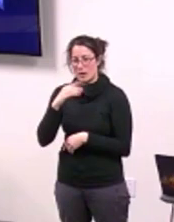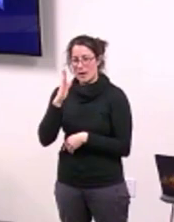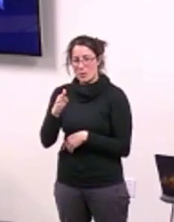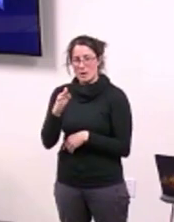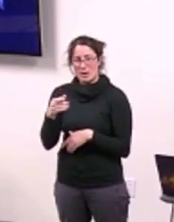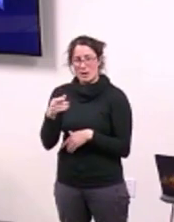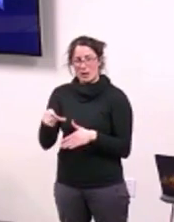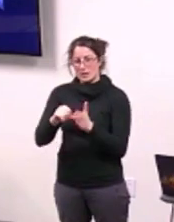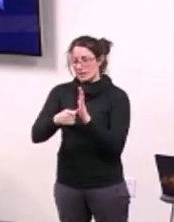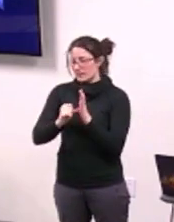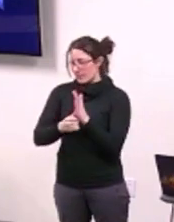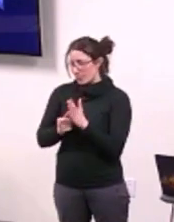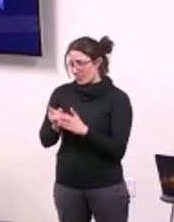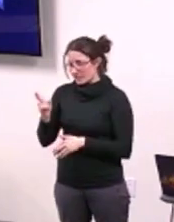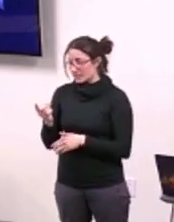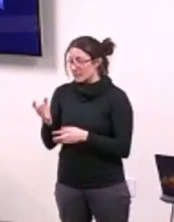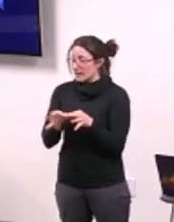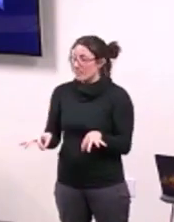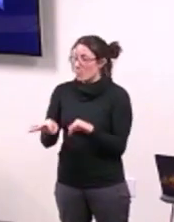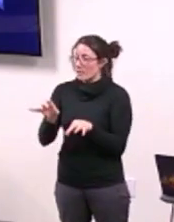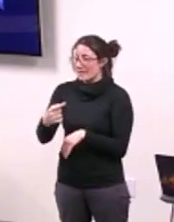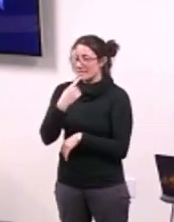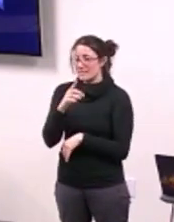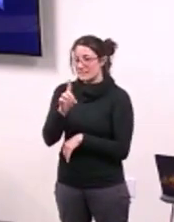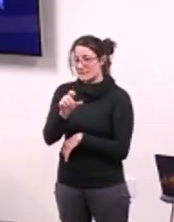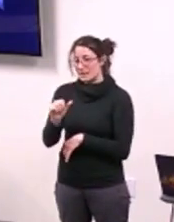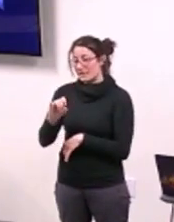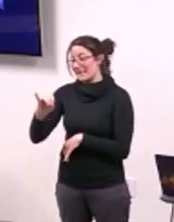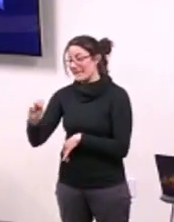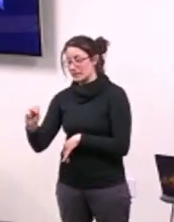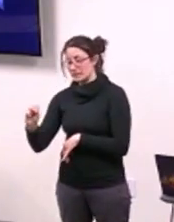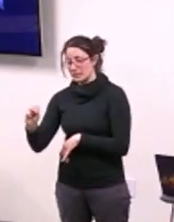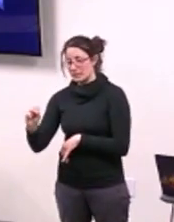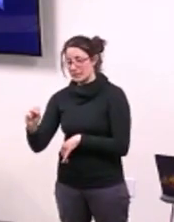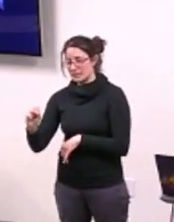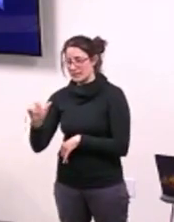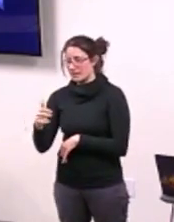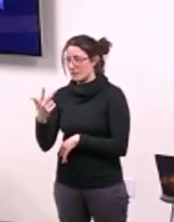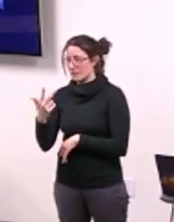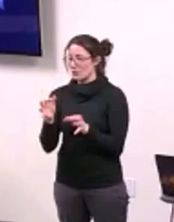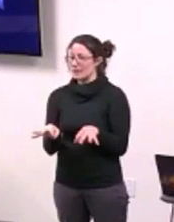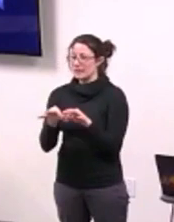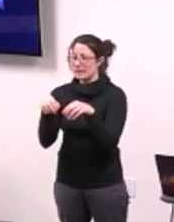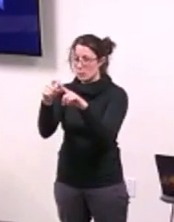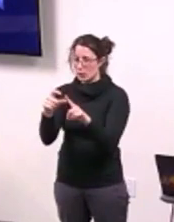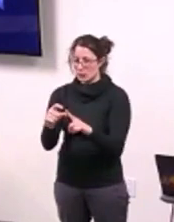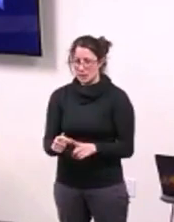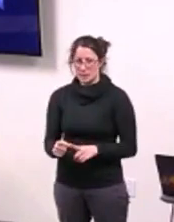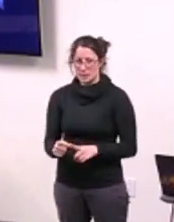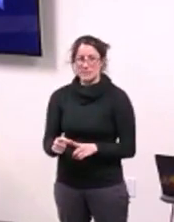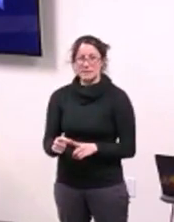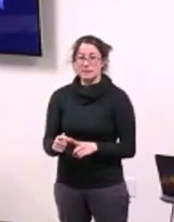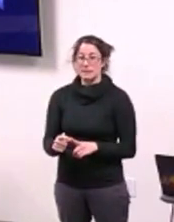Importantly, it says that disability is. And the three key words I have here are disability is erased,